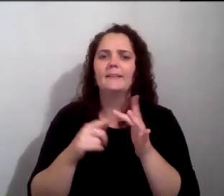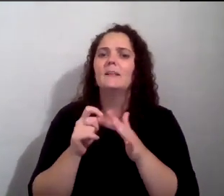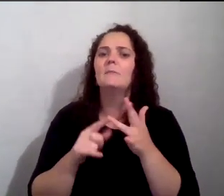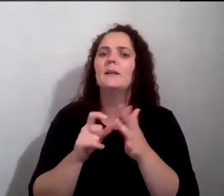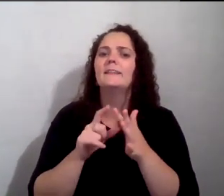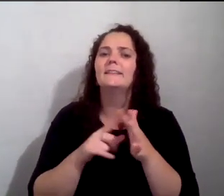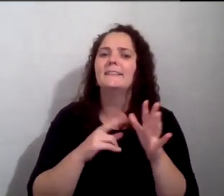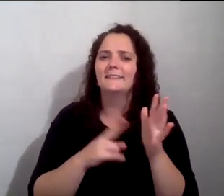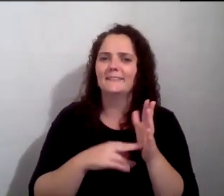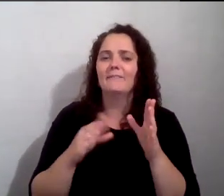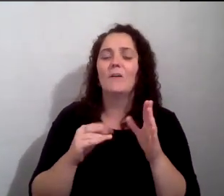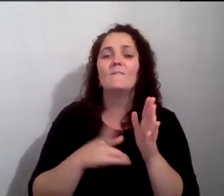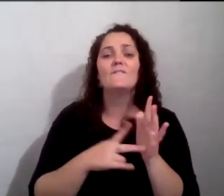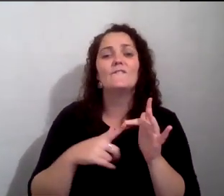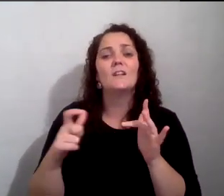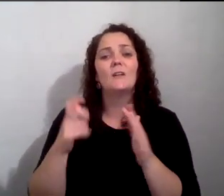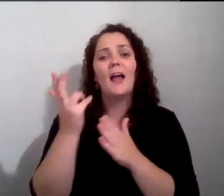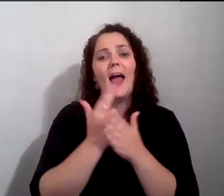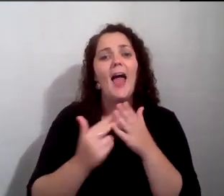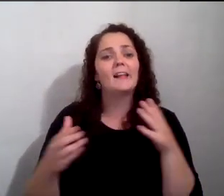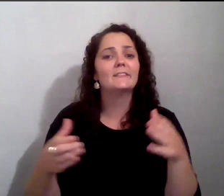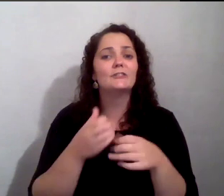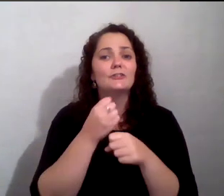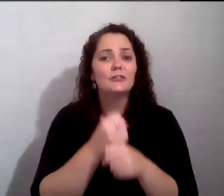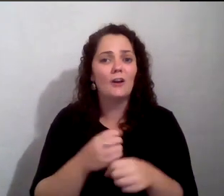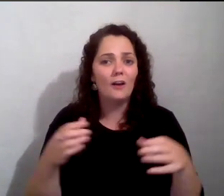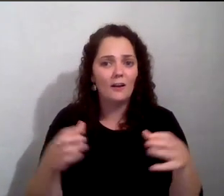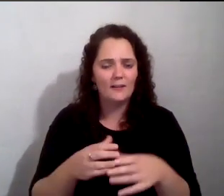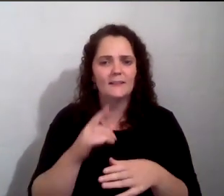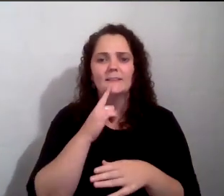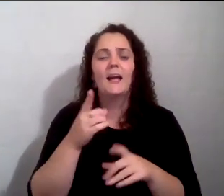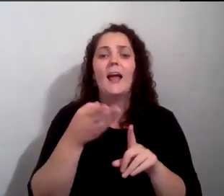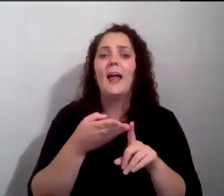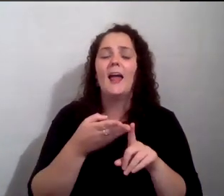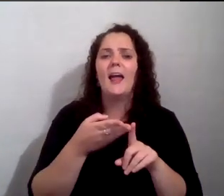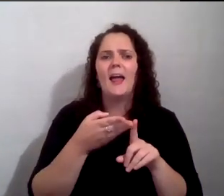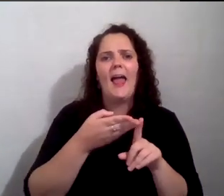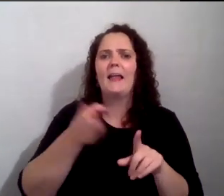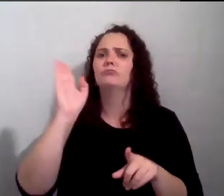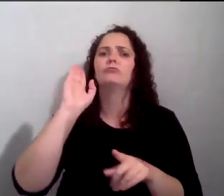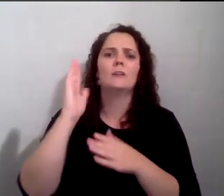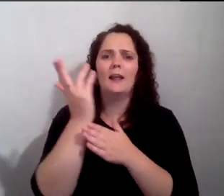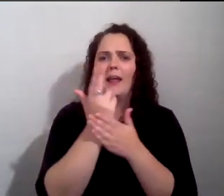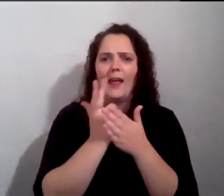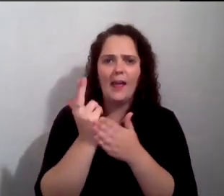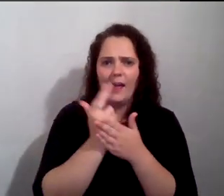tradition in 1945, an analysis the socioeconomic analysis of Australian art from colonial and